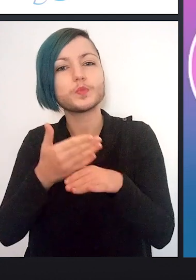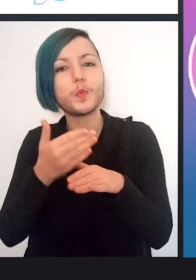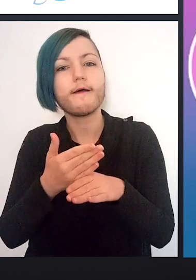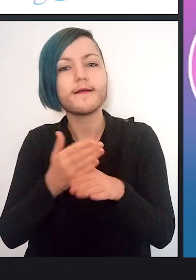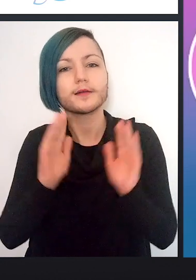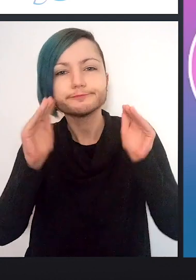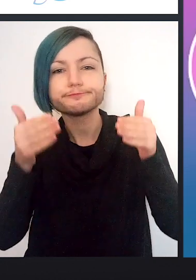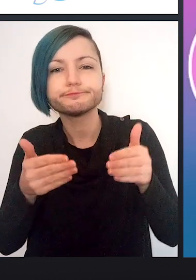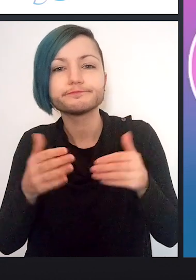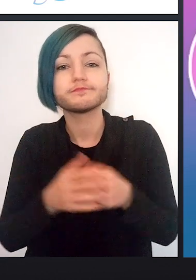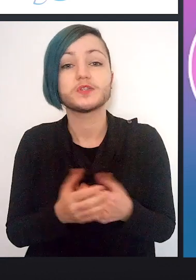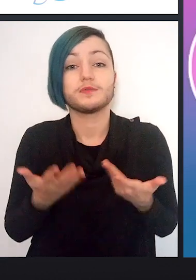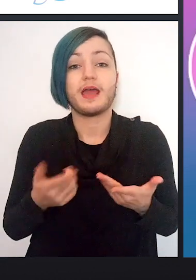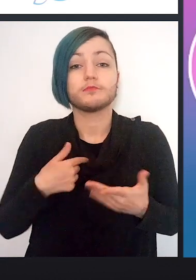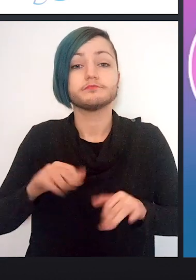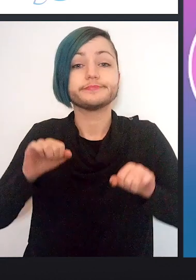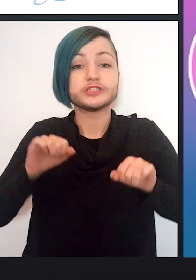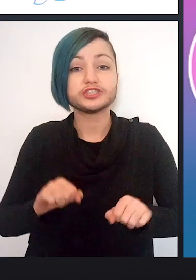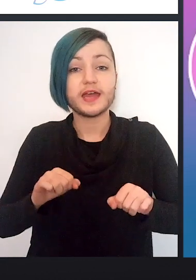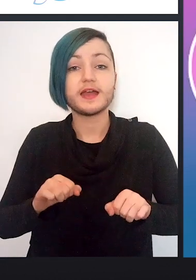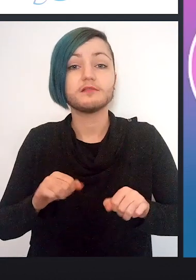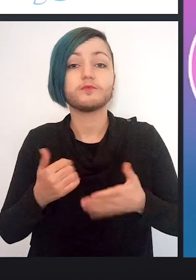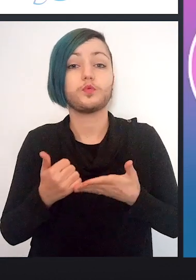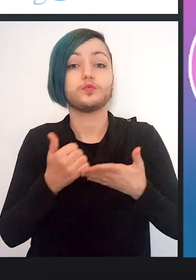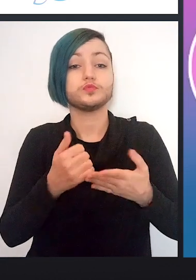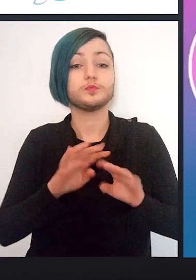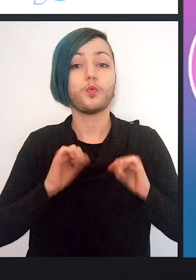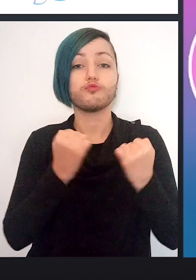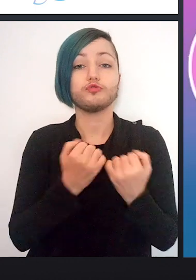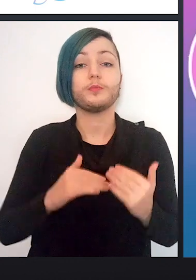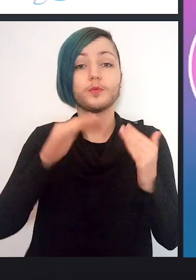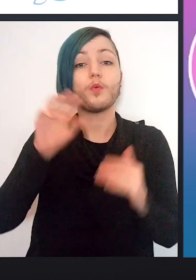So I'm currently chair of a support group in North Wales,